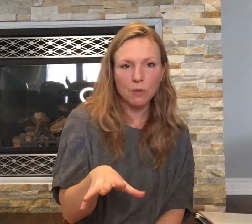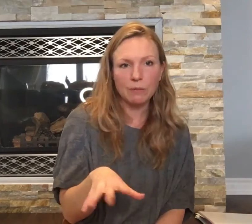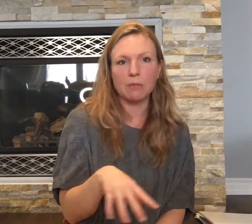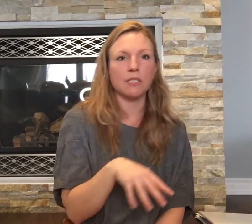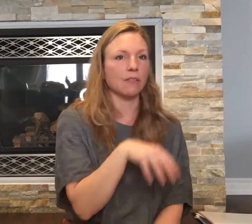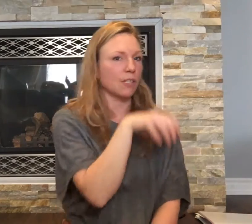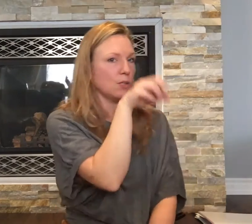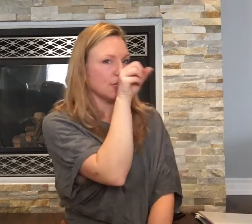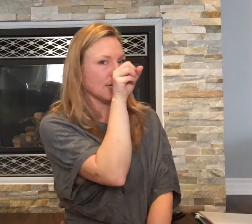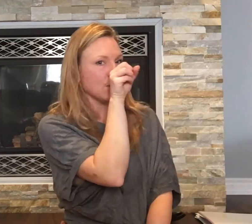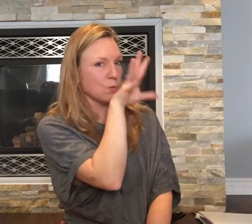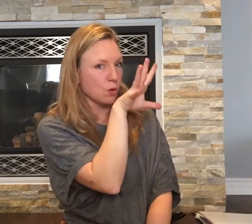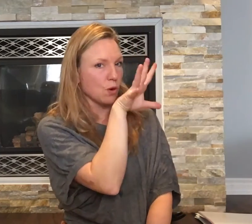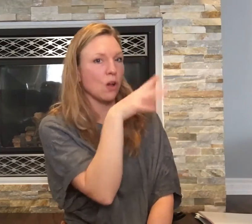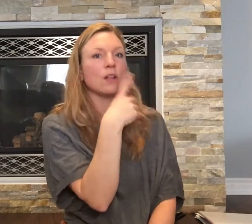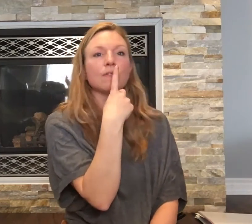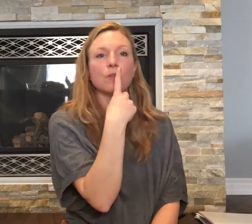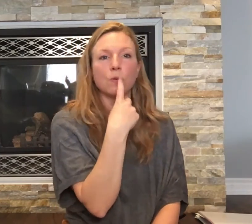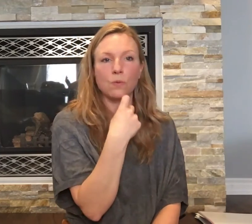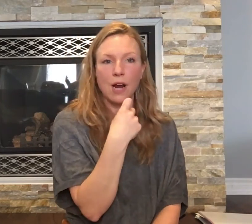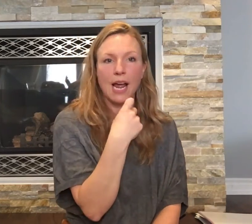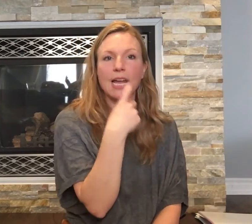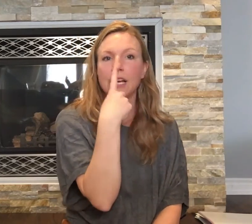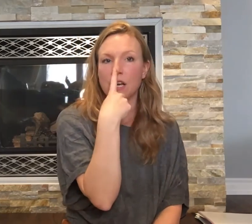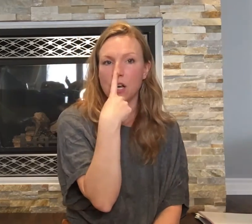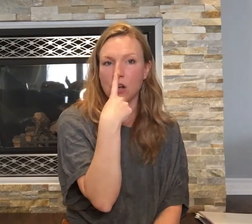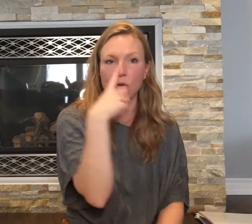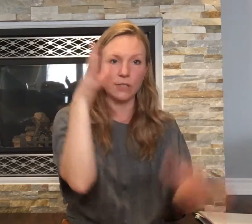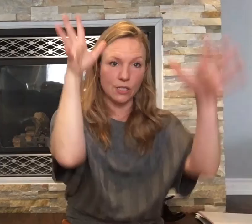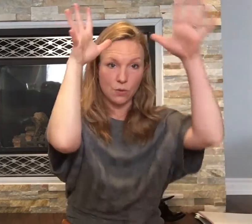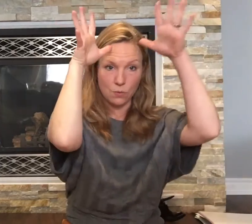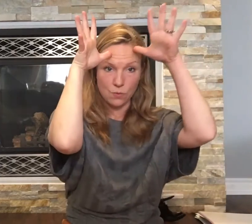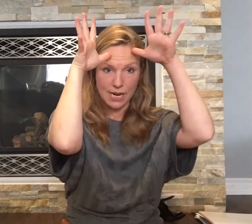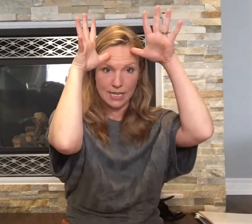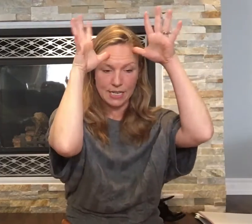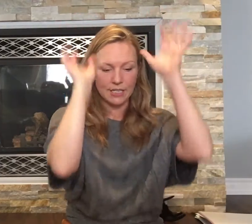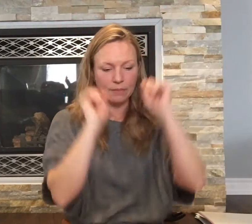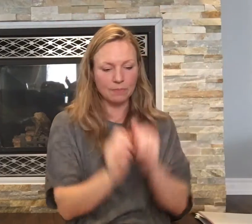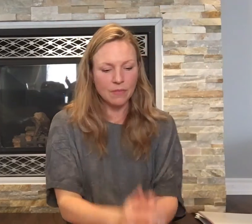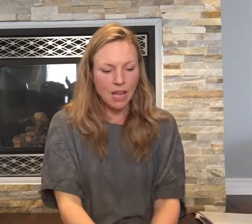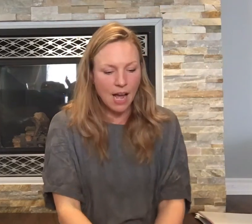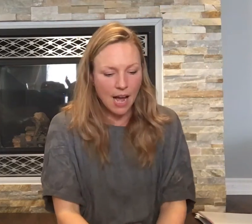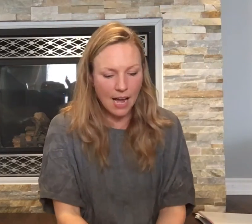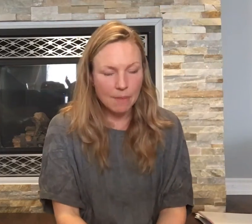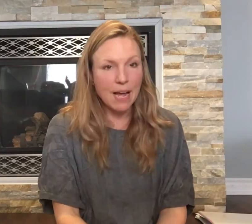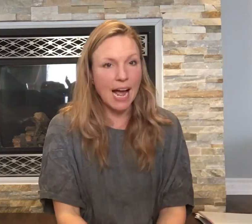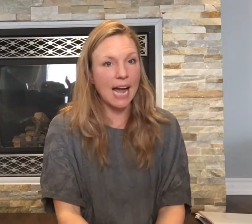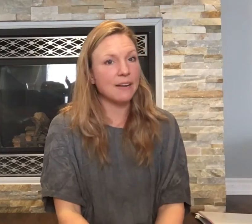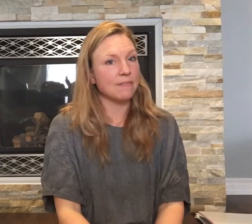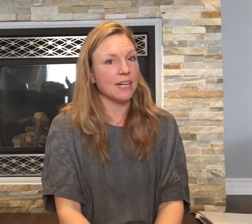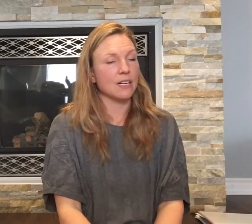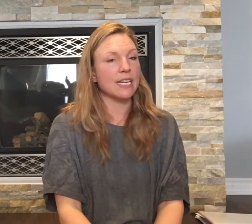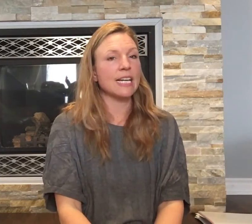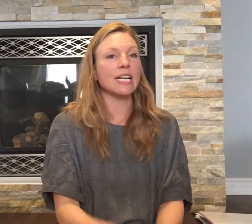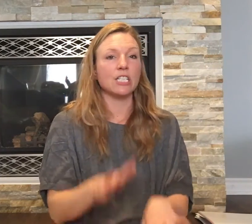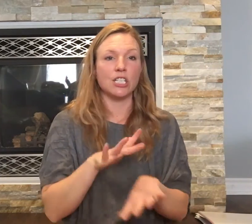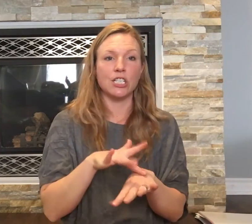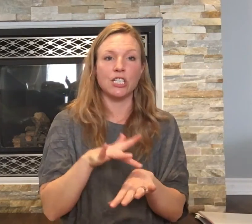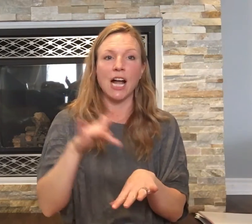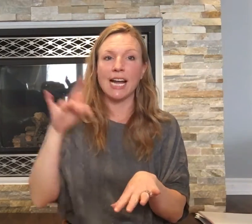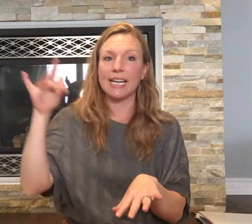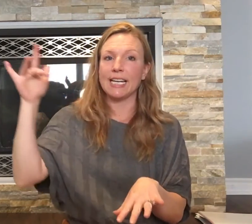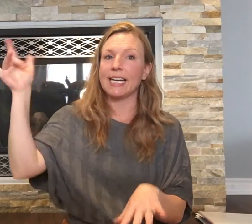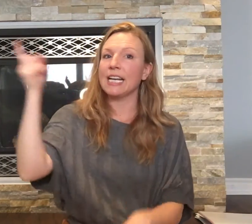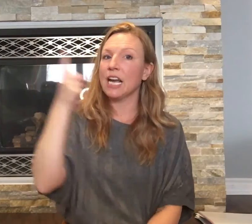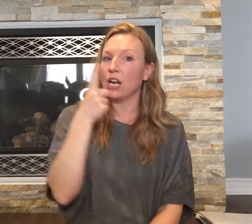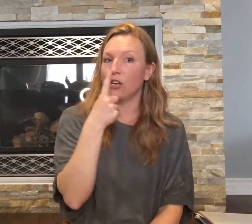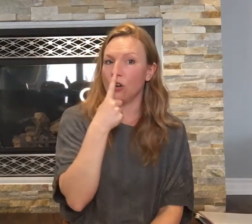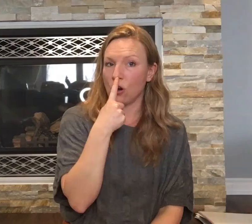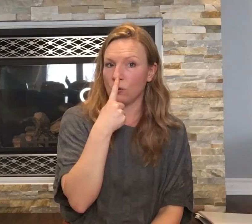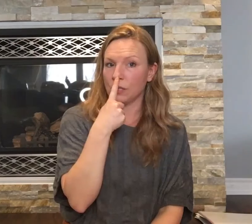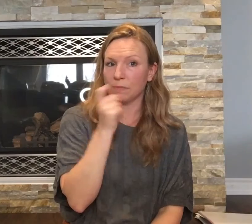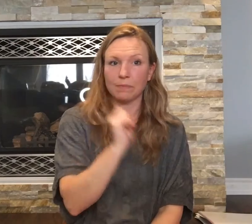want to be specific, you could say RUDOLPH, the RED-NOSE REINDEER, had a very SHINY nose,